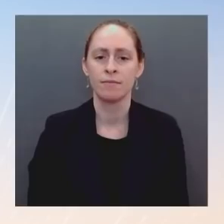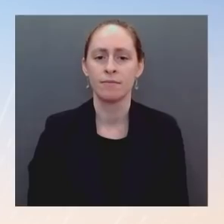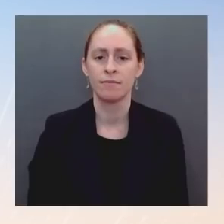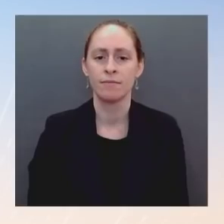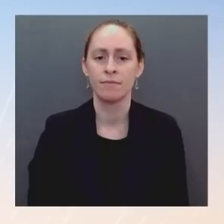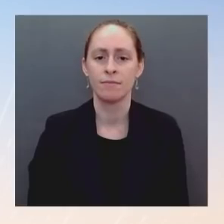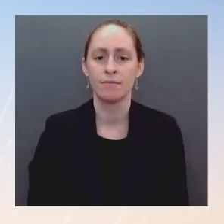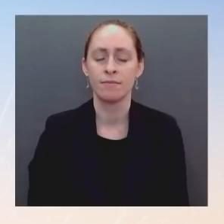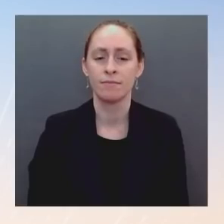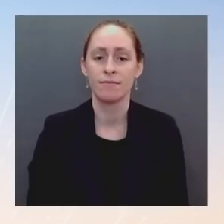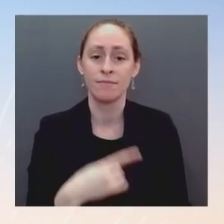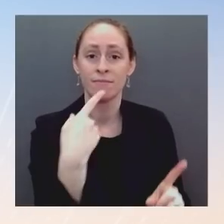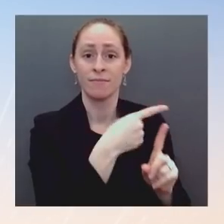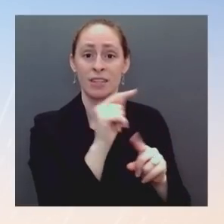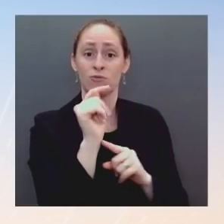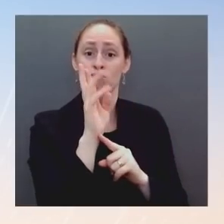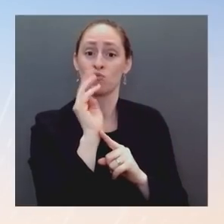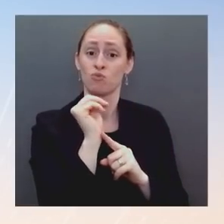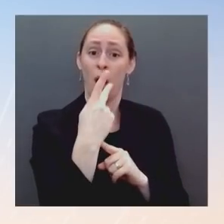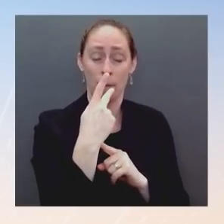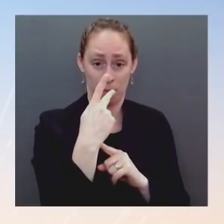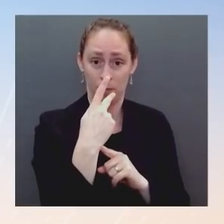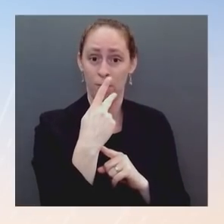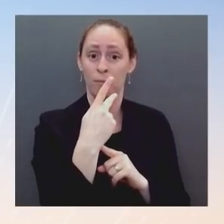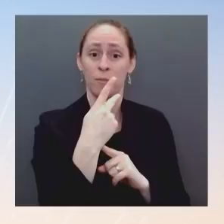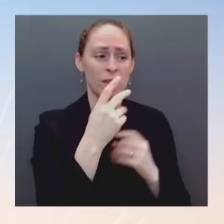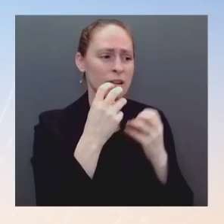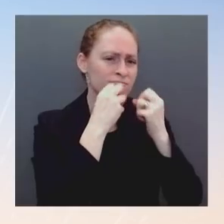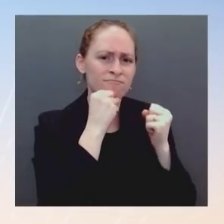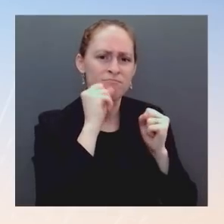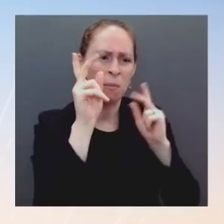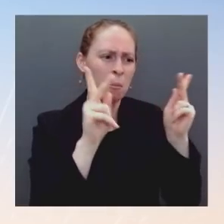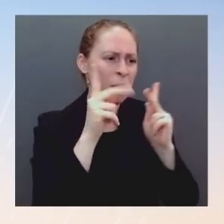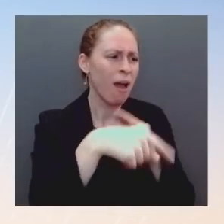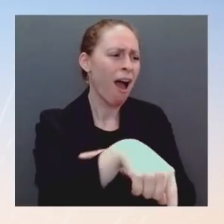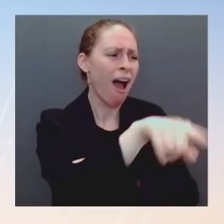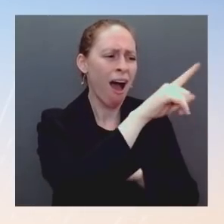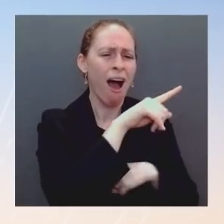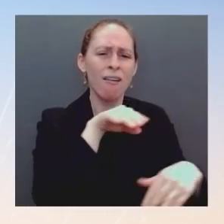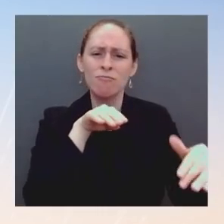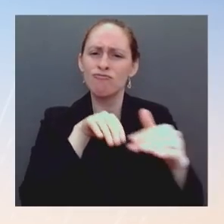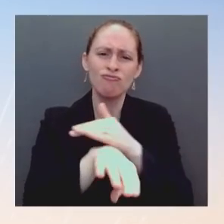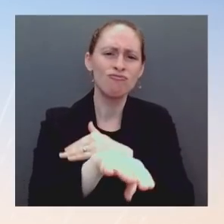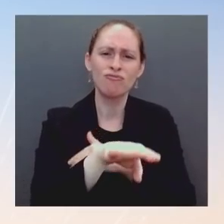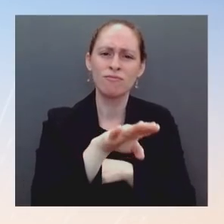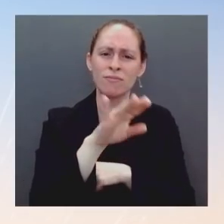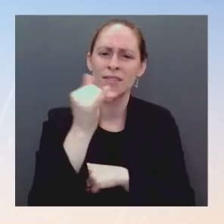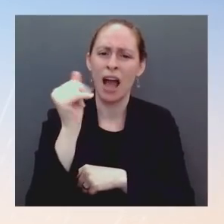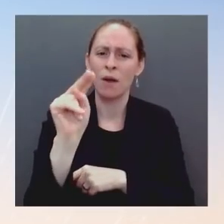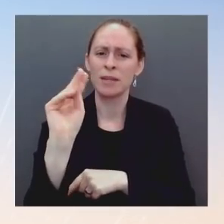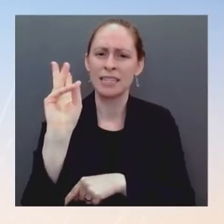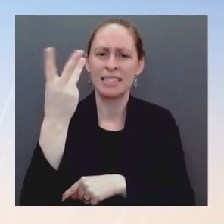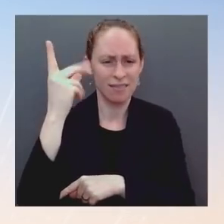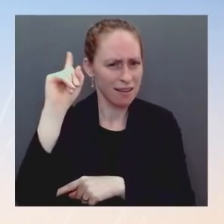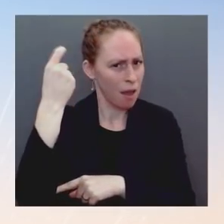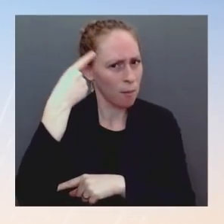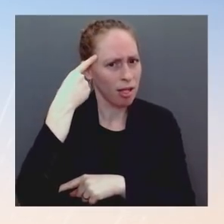the law enforcement officers protecting it. I think it's important to shout that out and call that out. He even attacked his own Vice President for not,